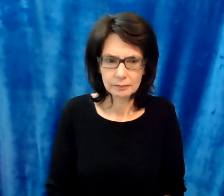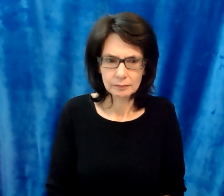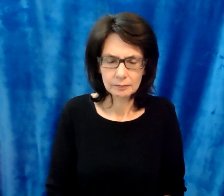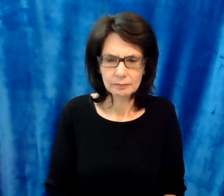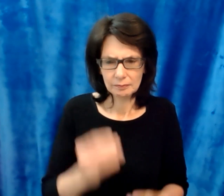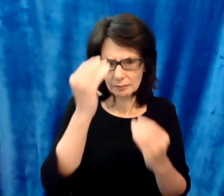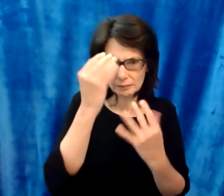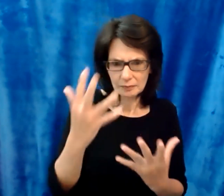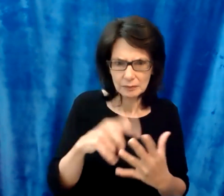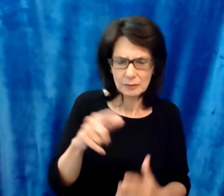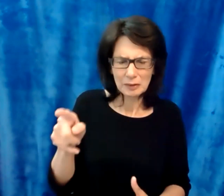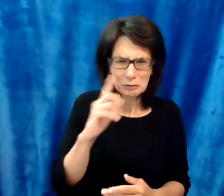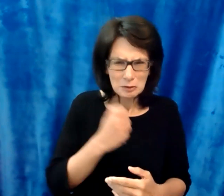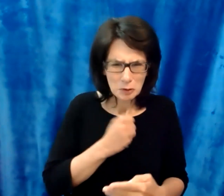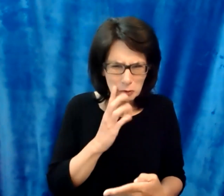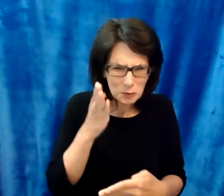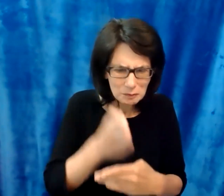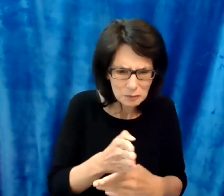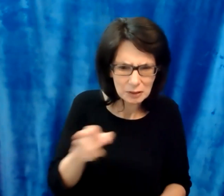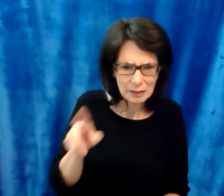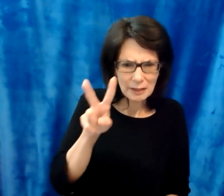Anna Burlyaeva: People sorry for interrupting you have an issue with your audio.